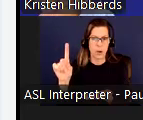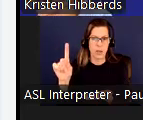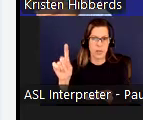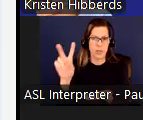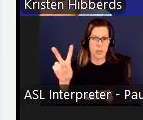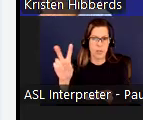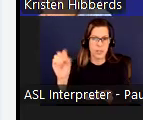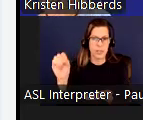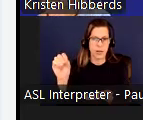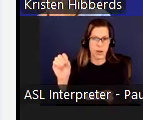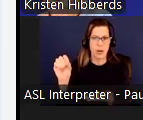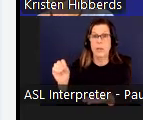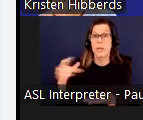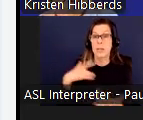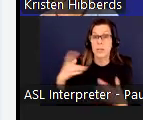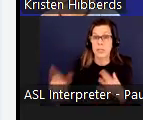So just some concern about the broadness of that.